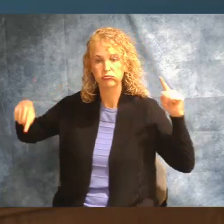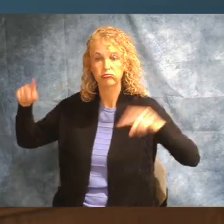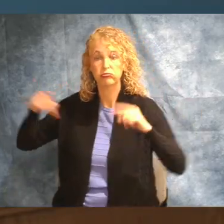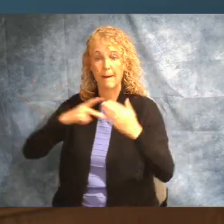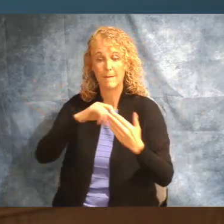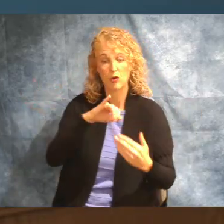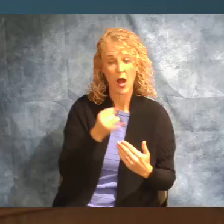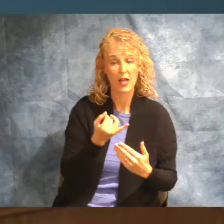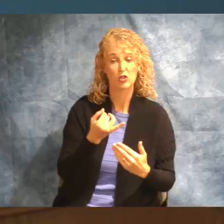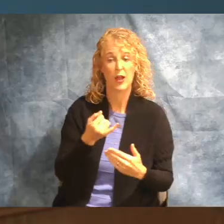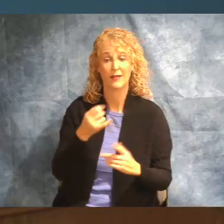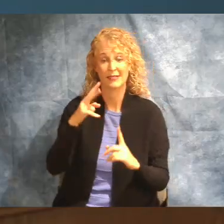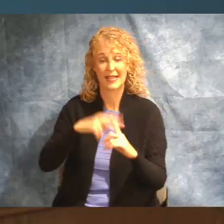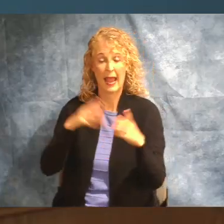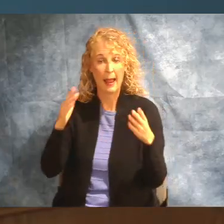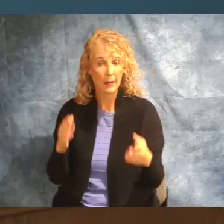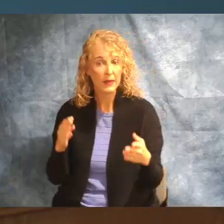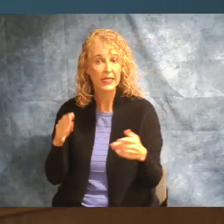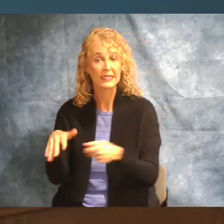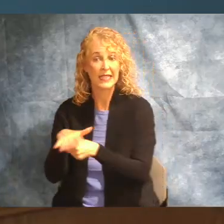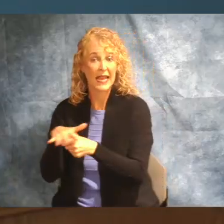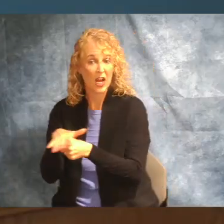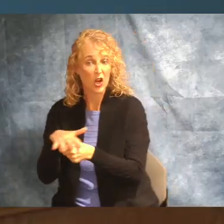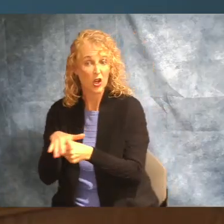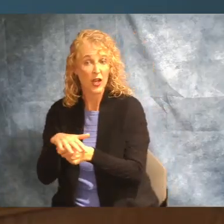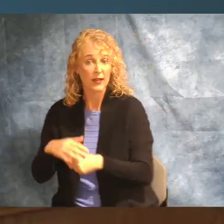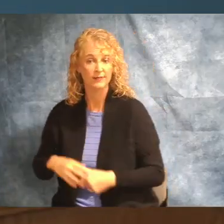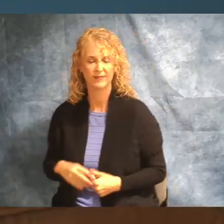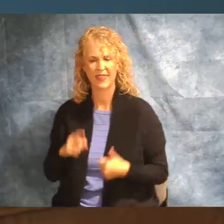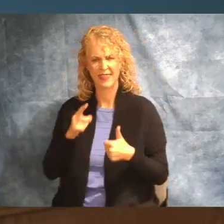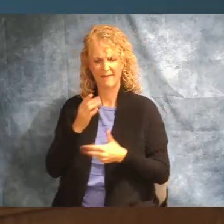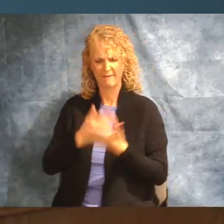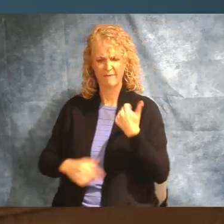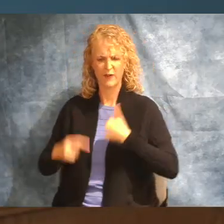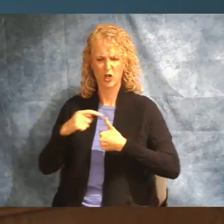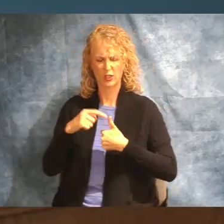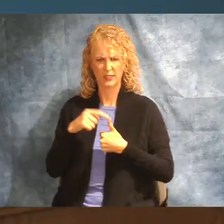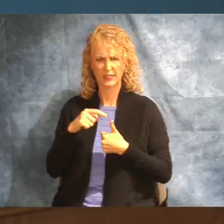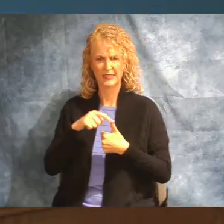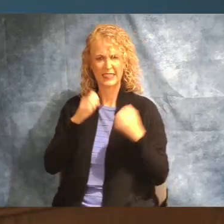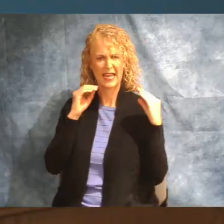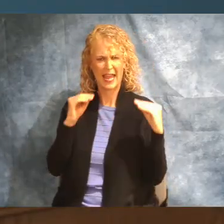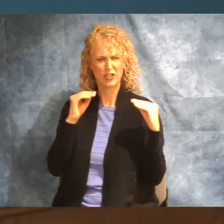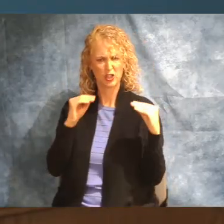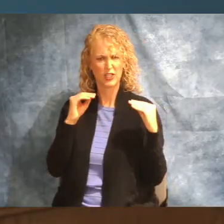Just really happy about it. The education component of it is that is that a new part